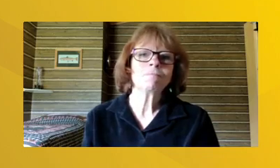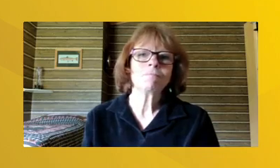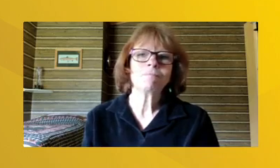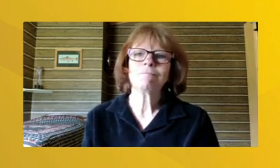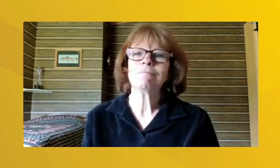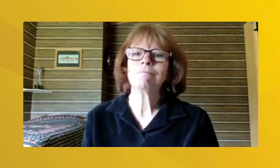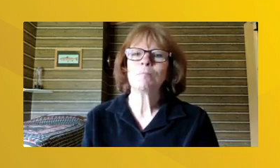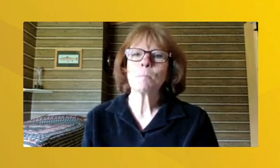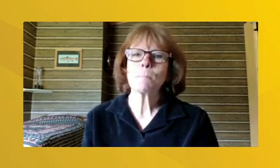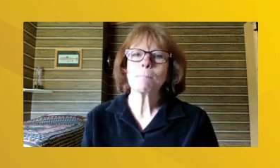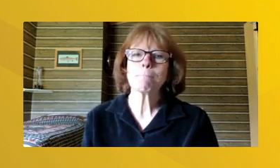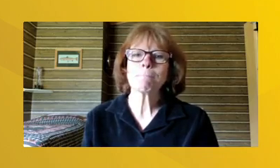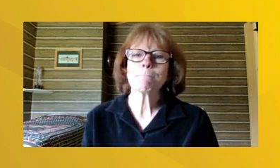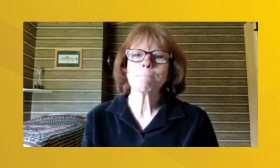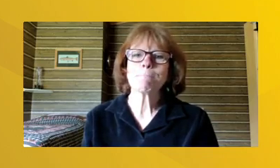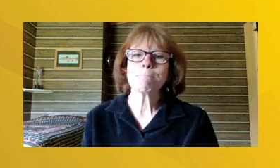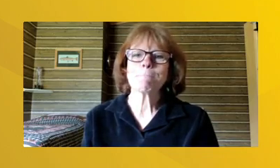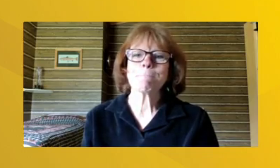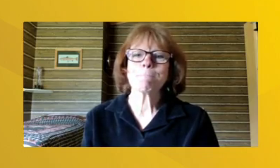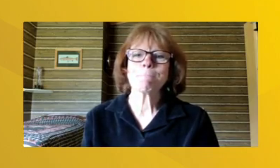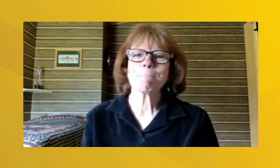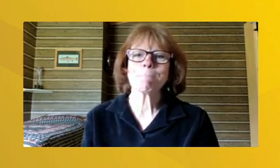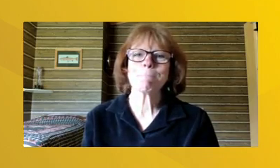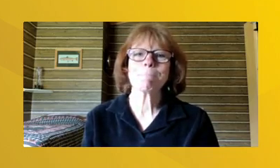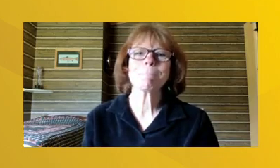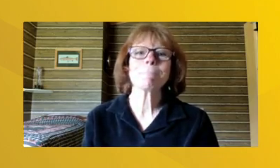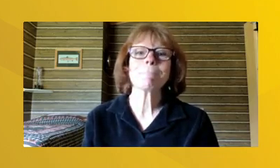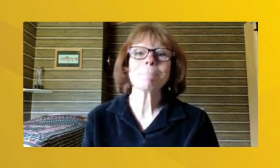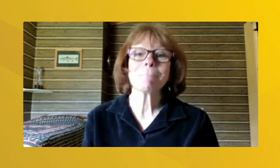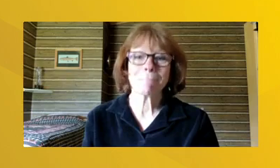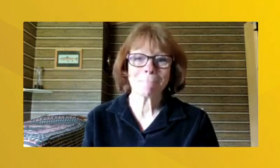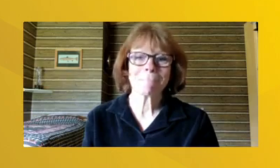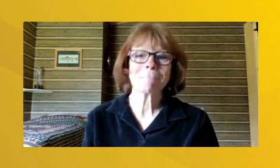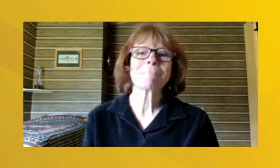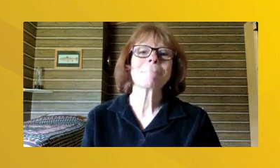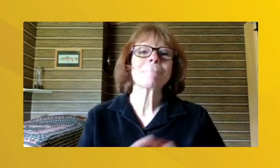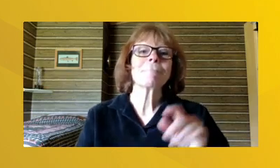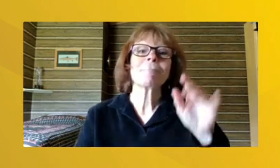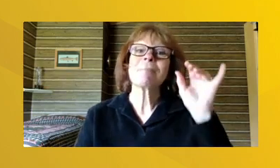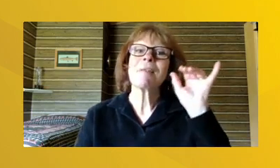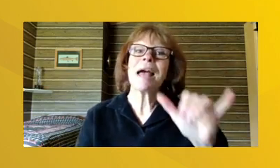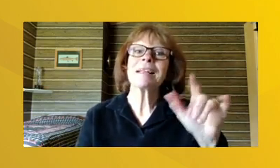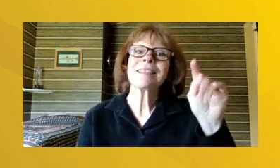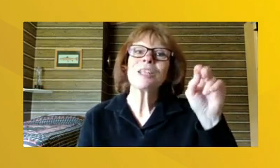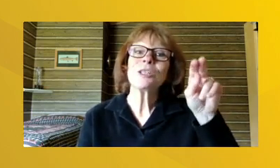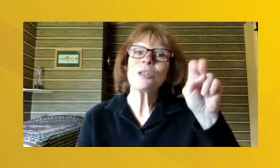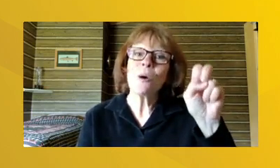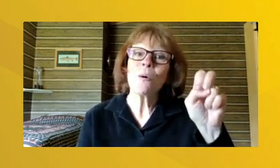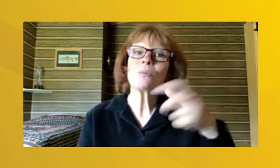So that's the tone that we're going through with these field trips, as you can see.